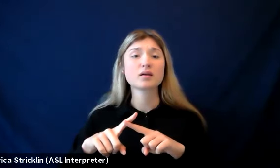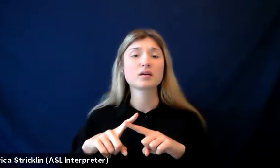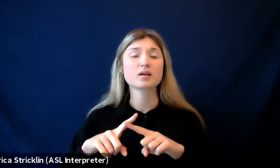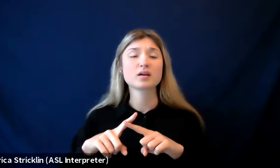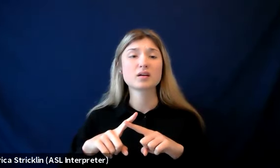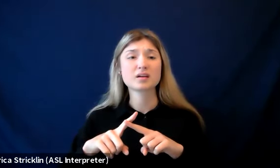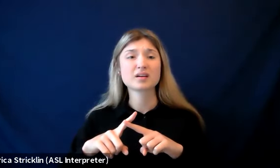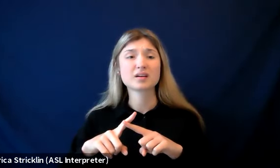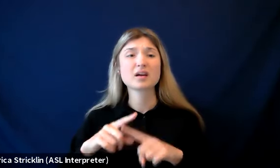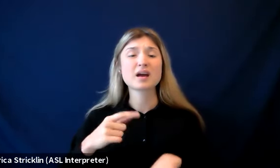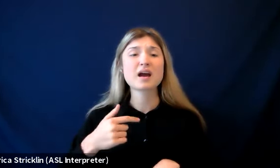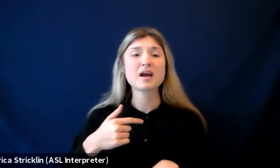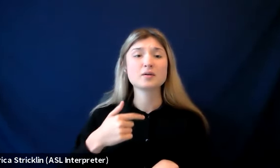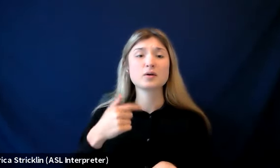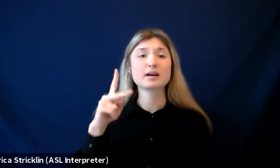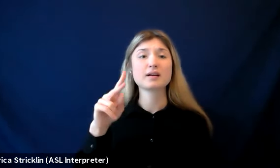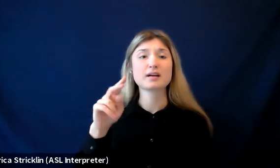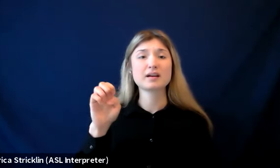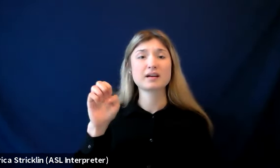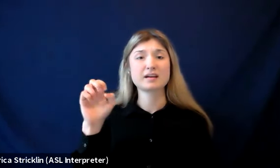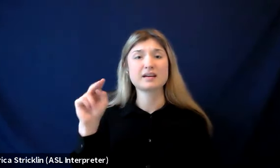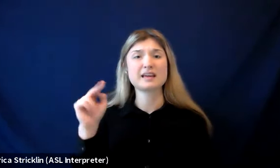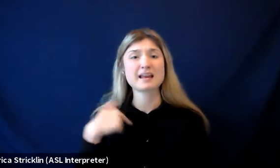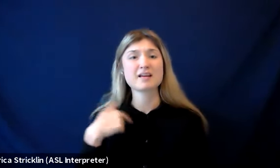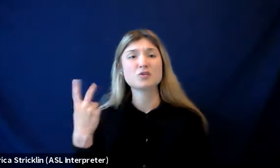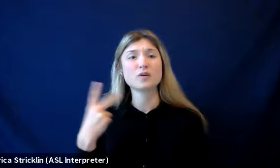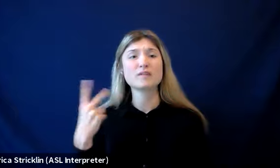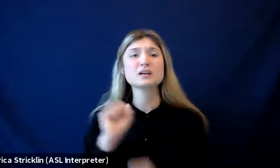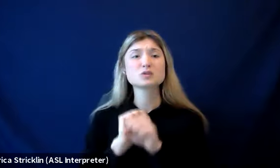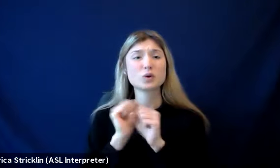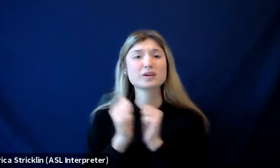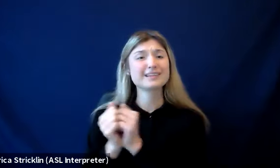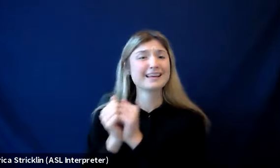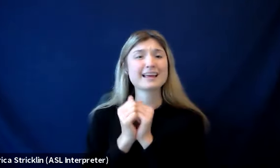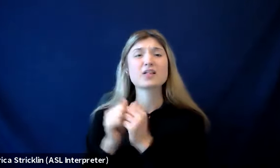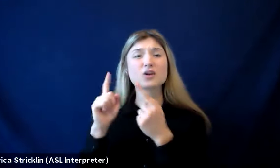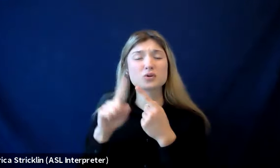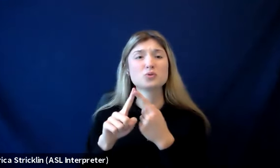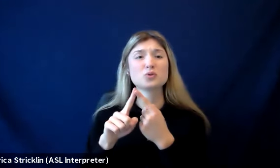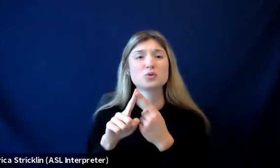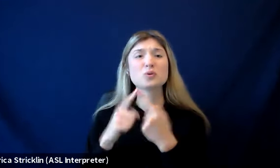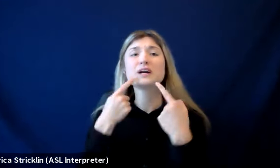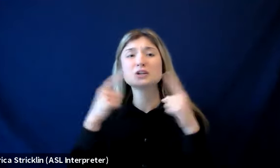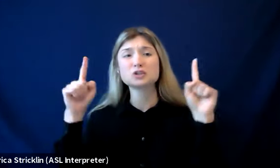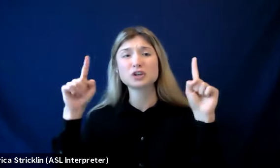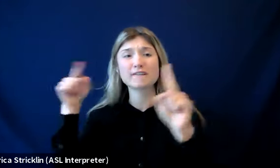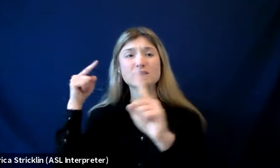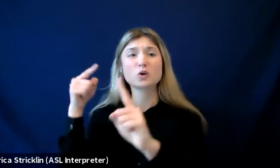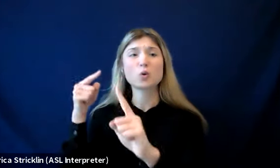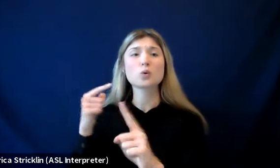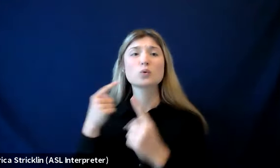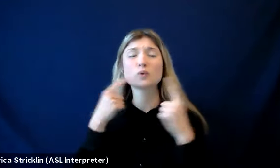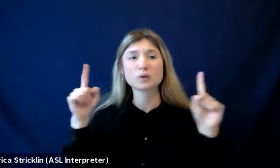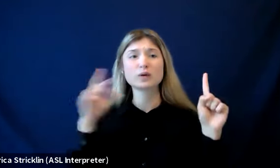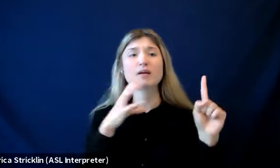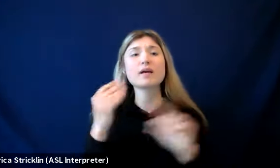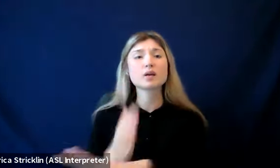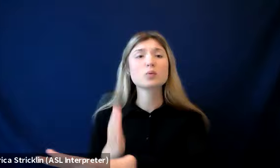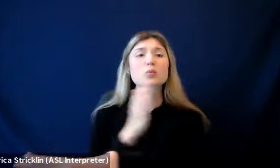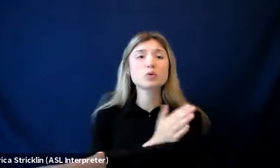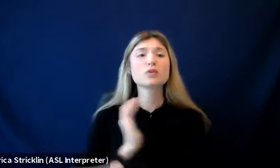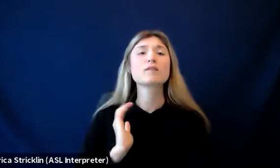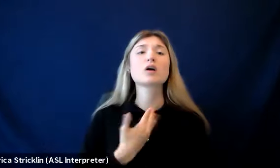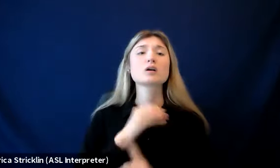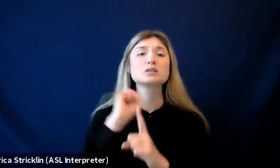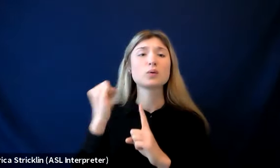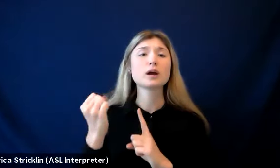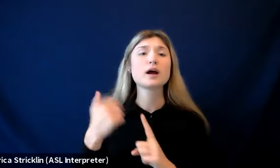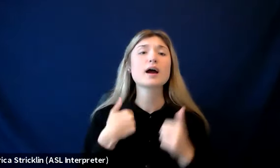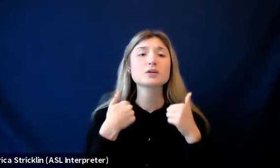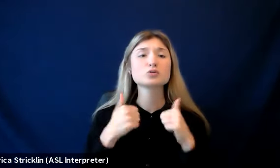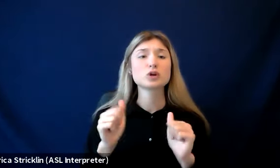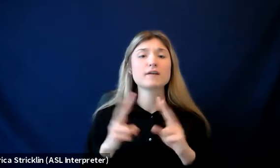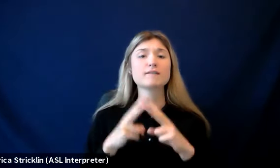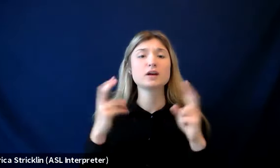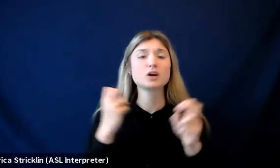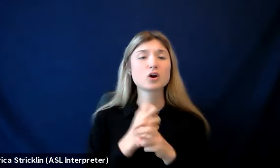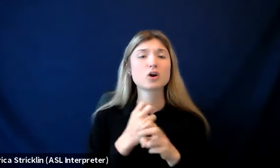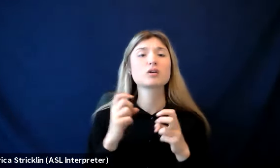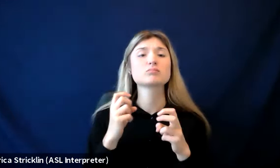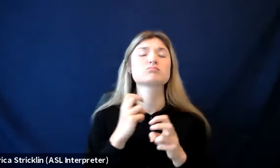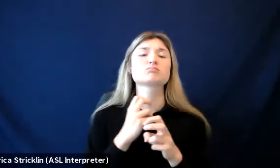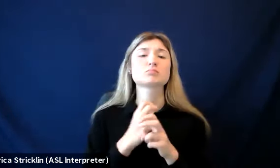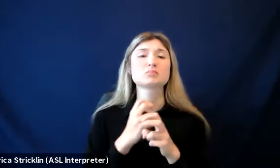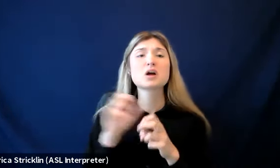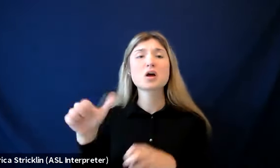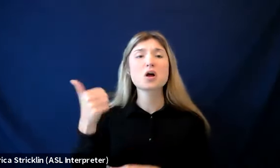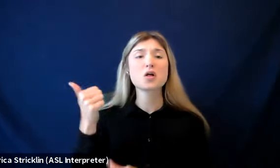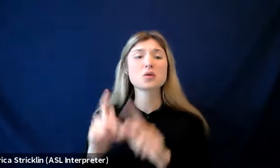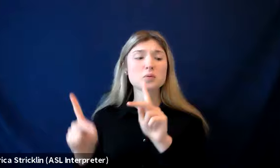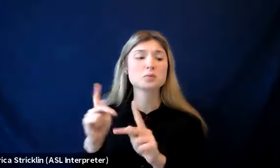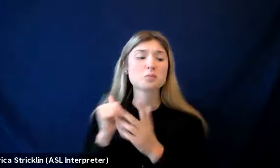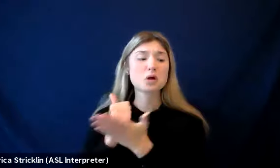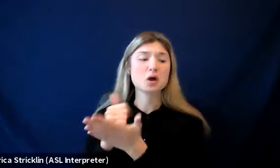Kim and I work together all the time to achieve goals and improve our circumstances and I really try very hard to, to help other people do the same things.